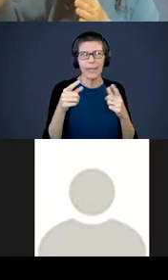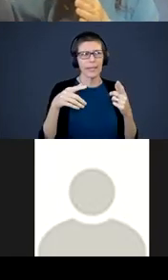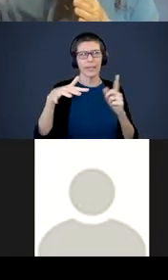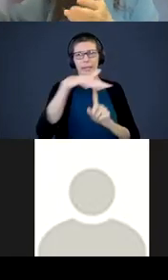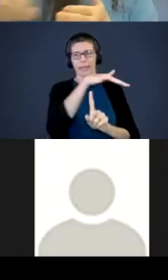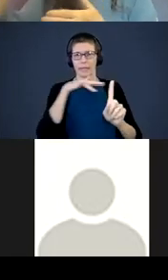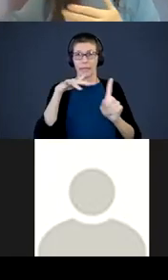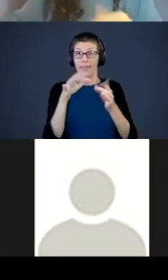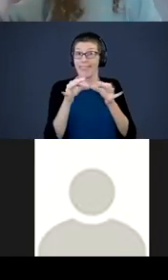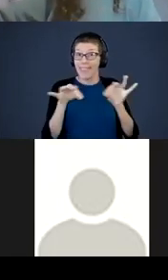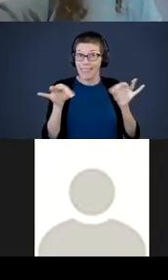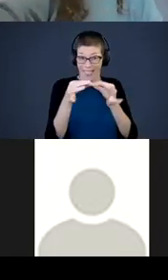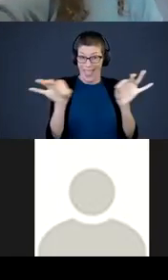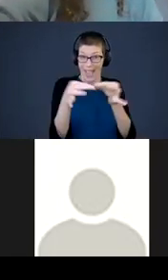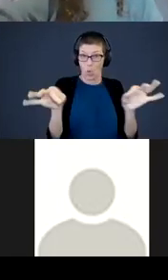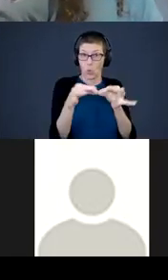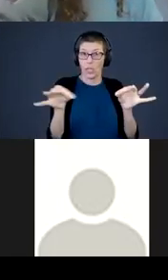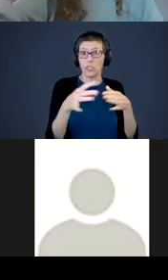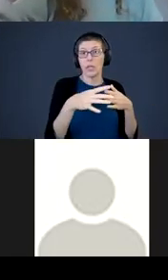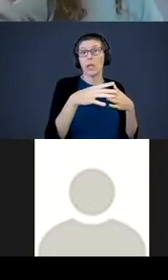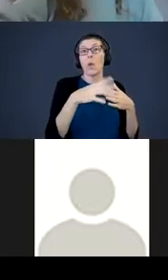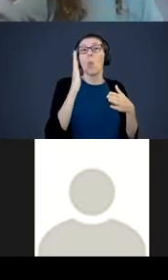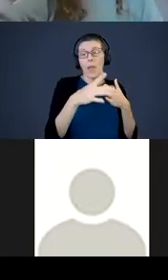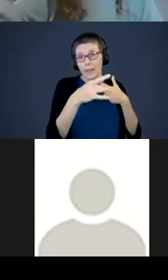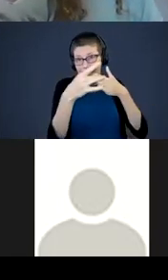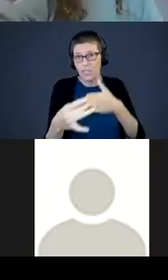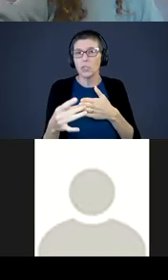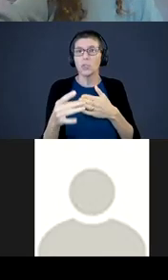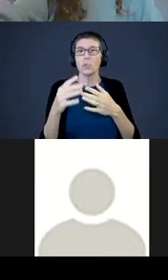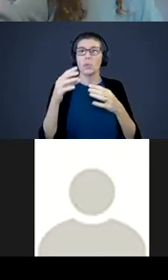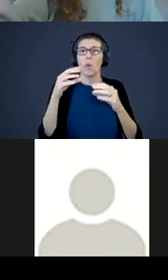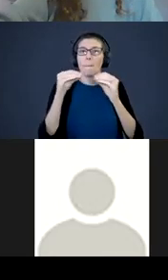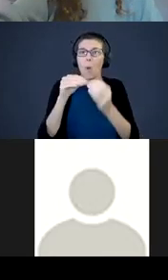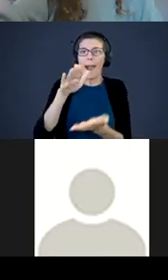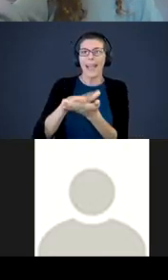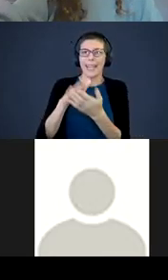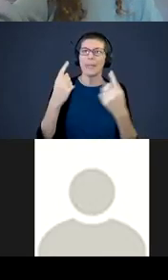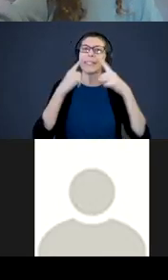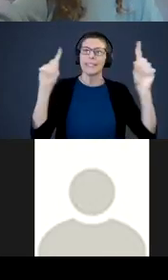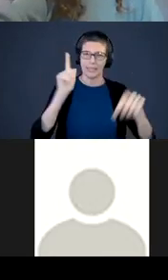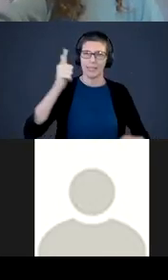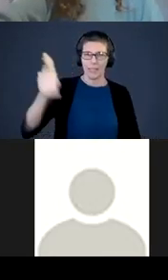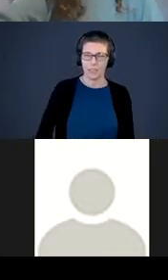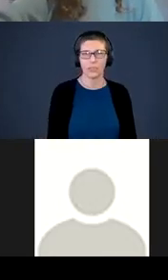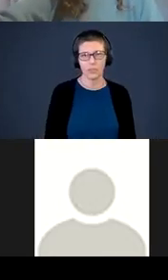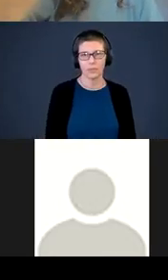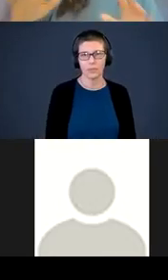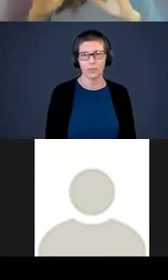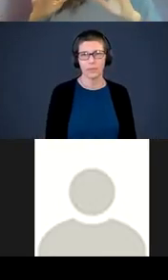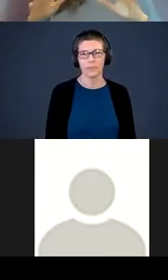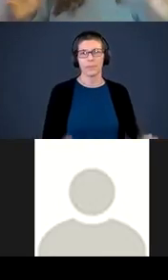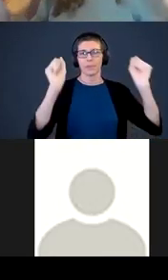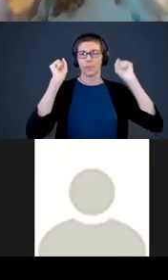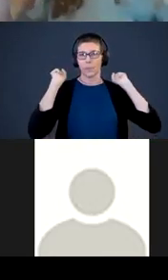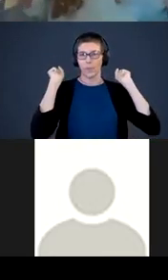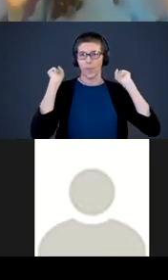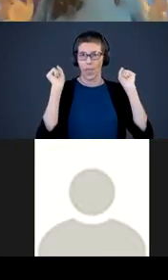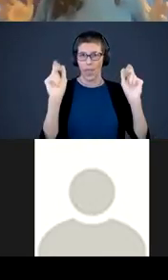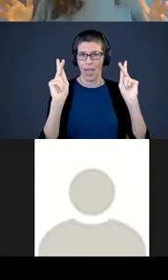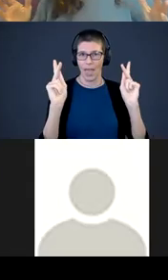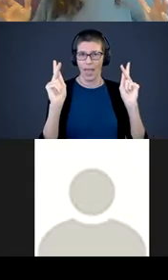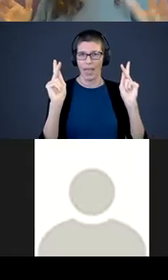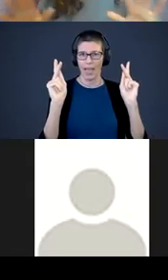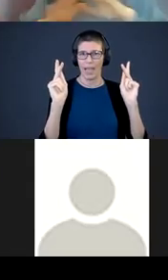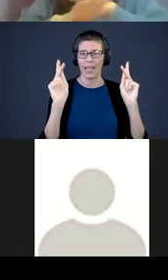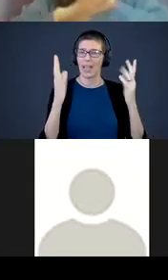the key that leads to their later success. I can't emphasize enough now important